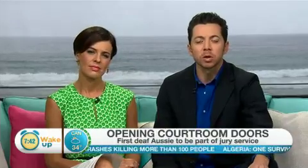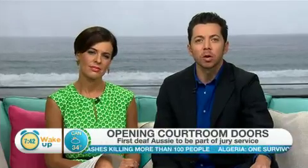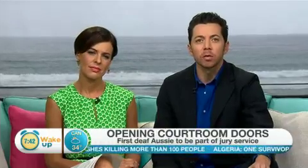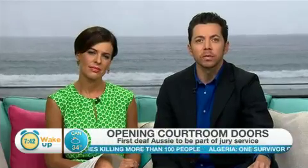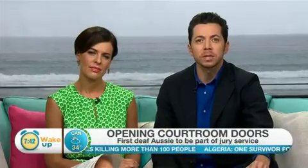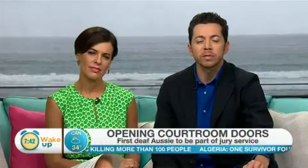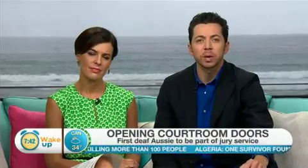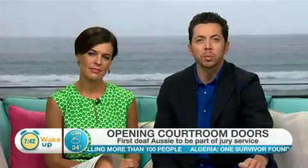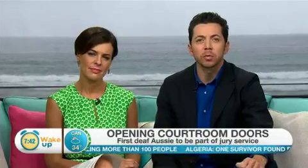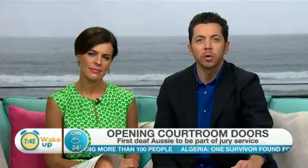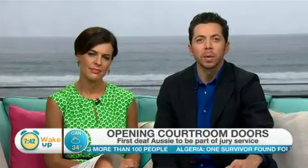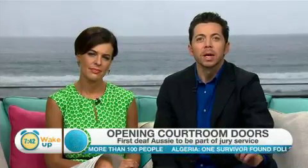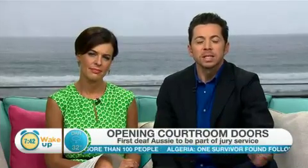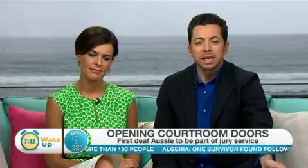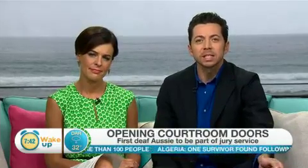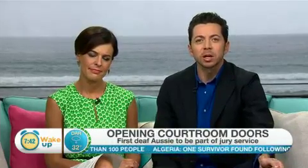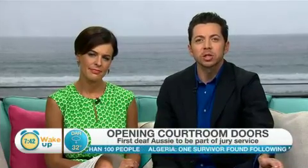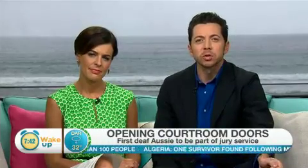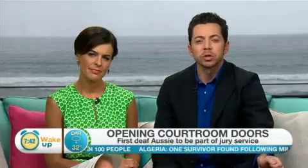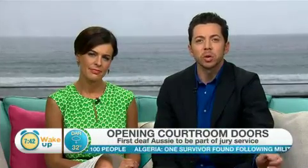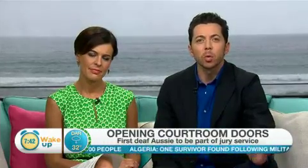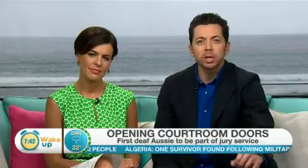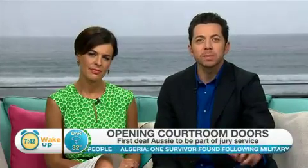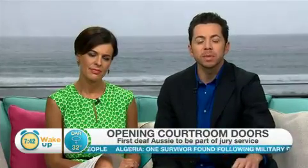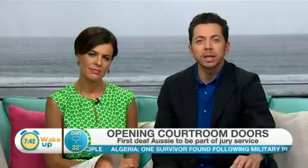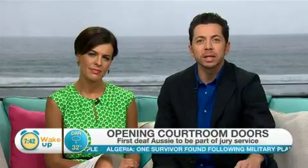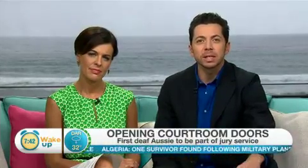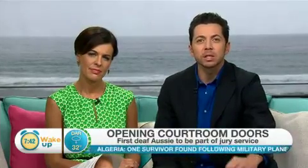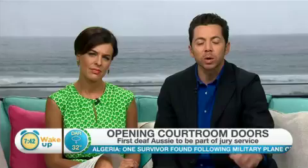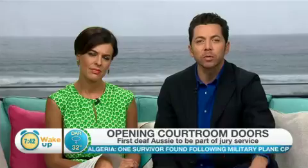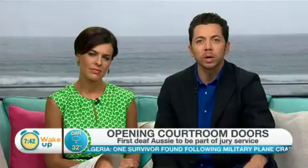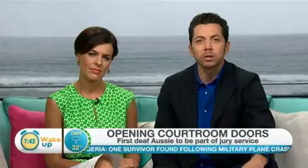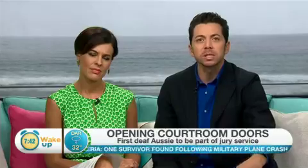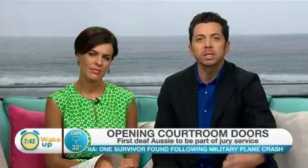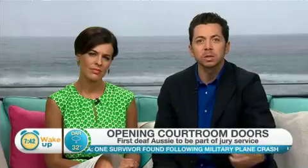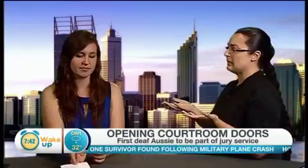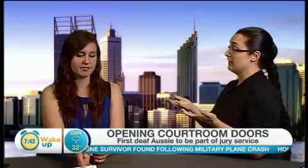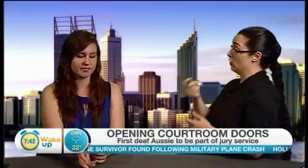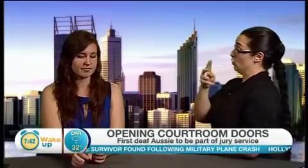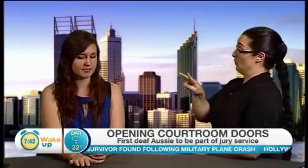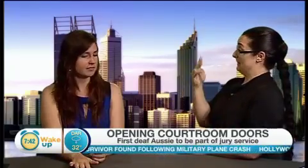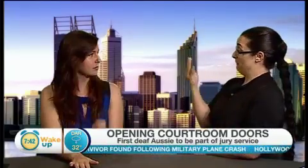us think about, the exclusion of deaf people from things like jury duty. What are some things in 2014 you are still seeing that you as a